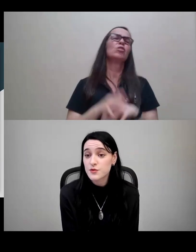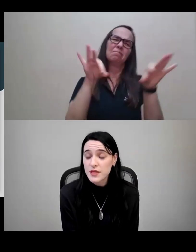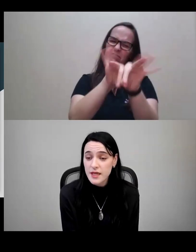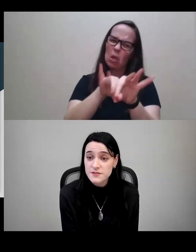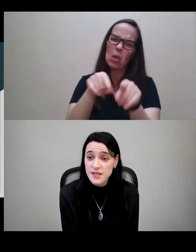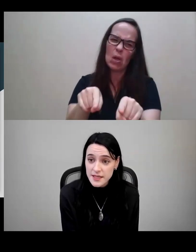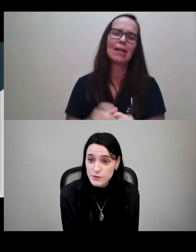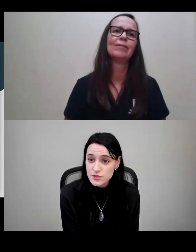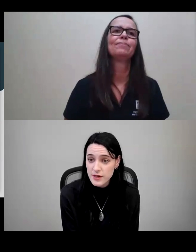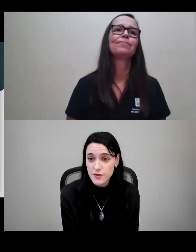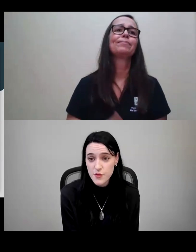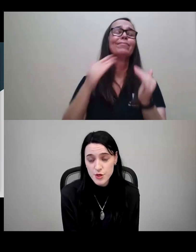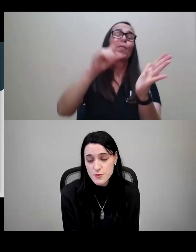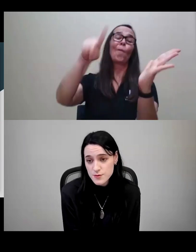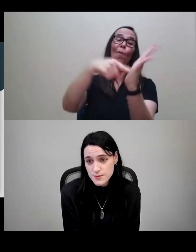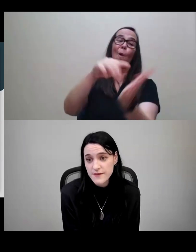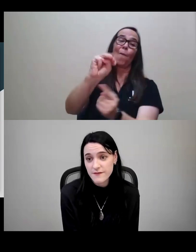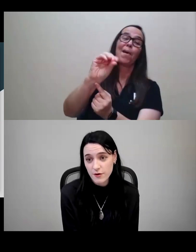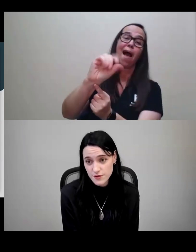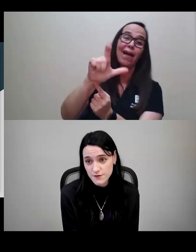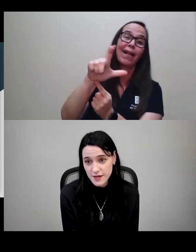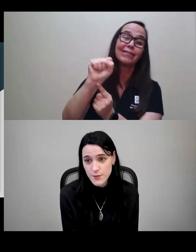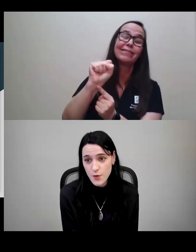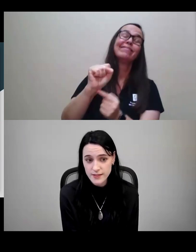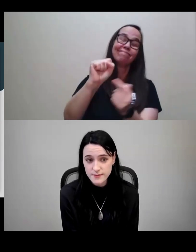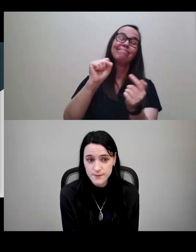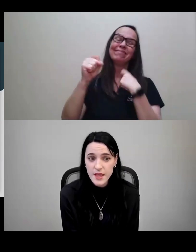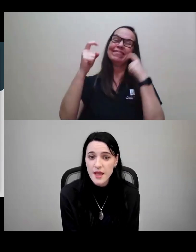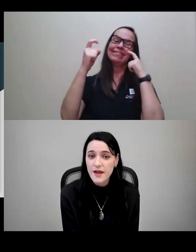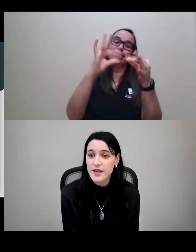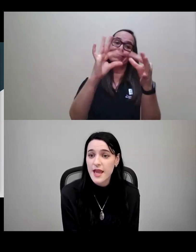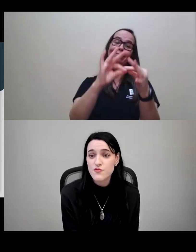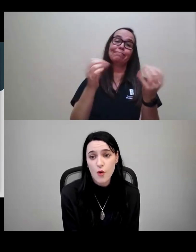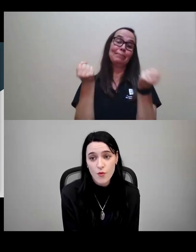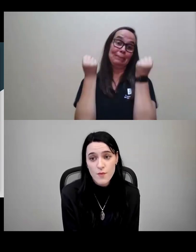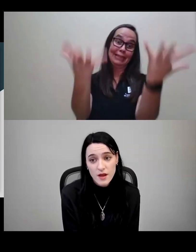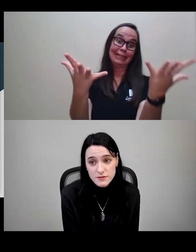Viewing of sign language around the room would be also very important. Having a role